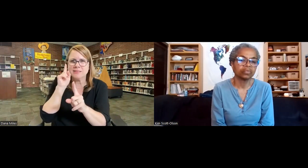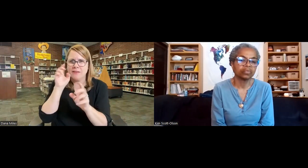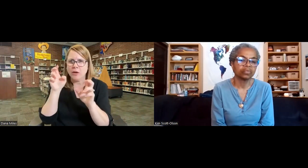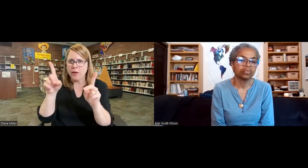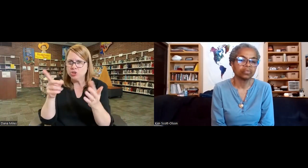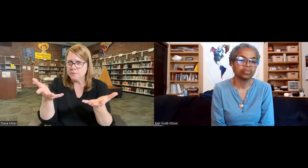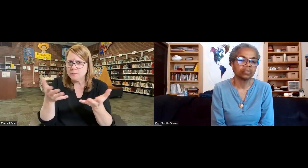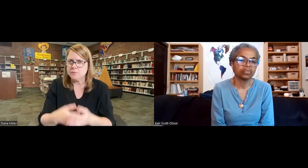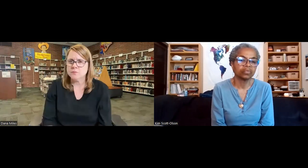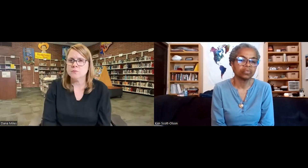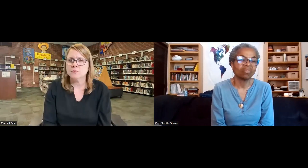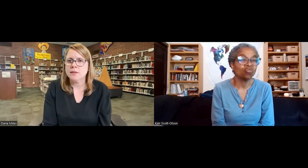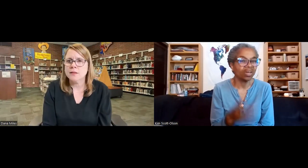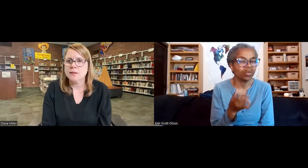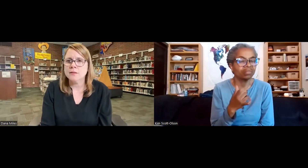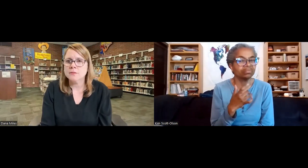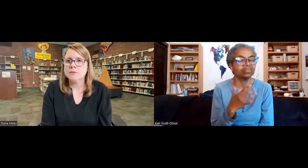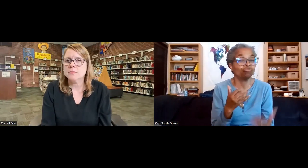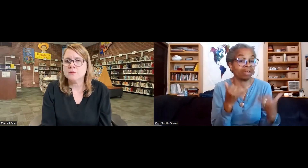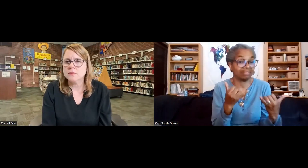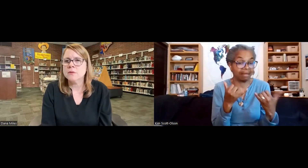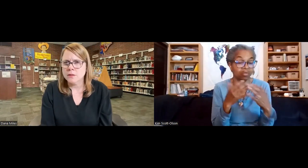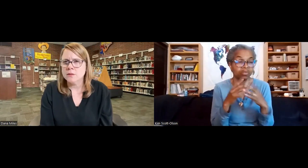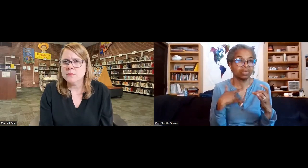and drawbacks on its impact on Deaf education?